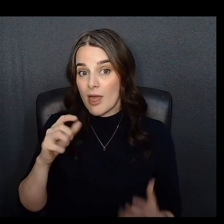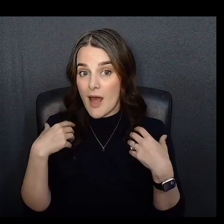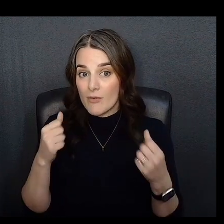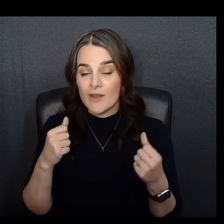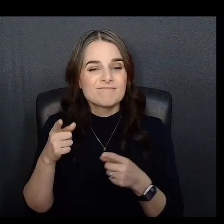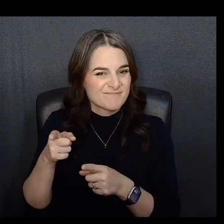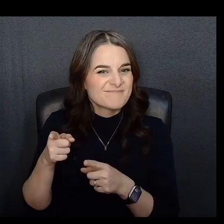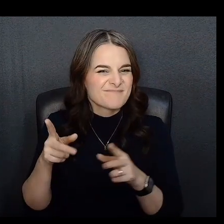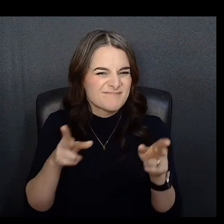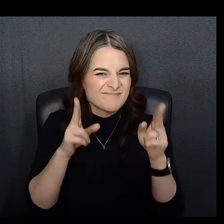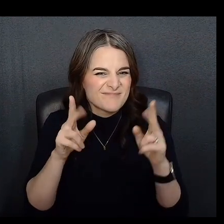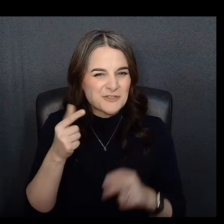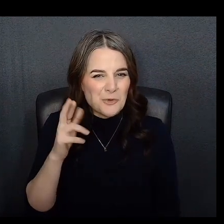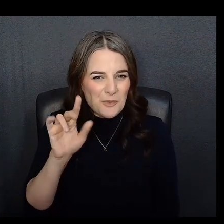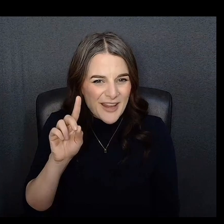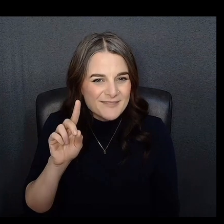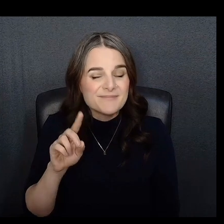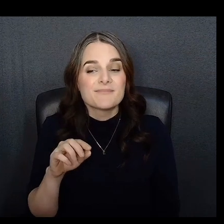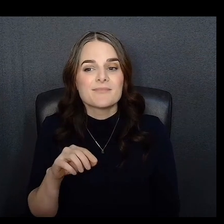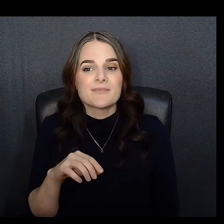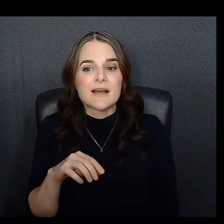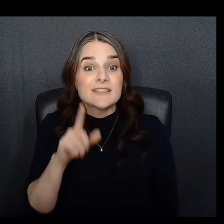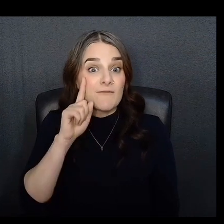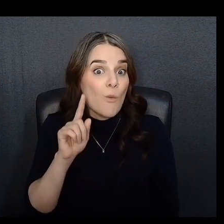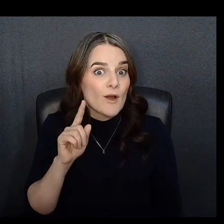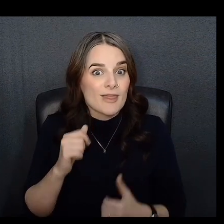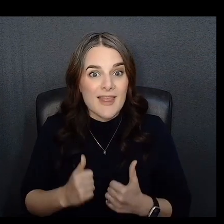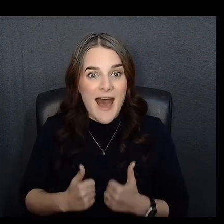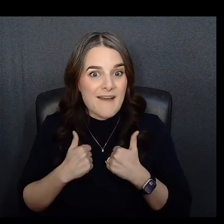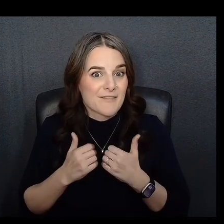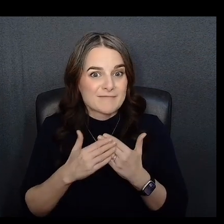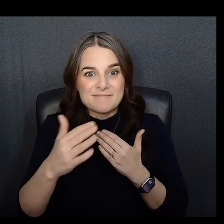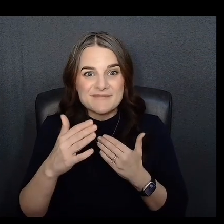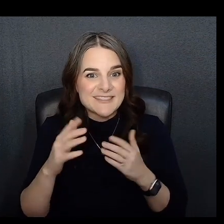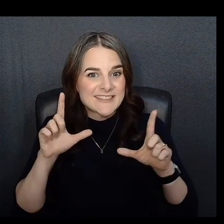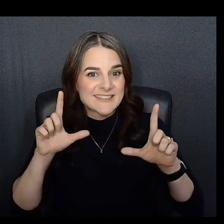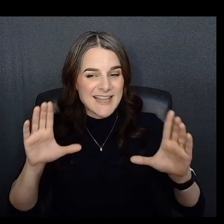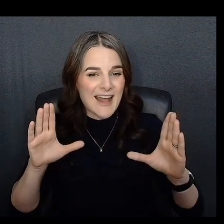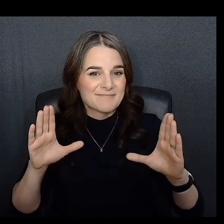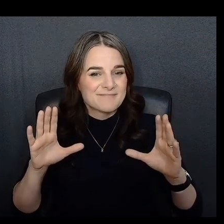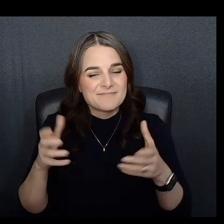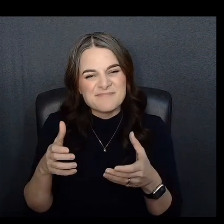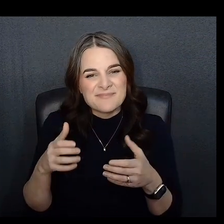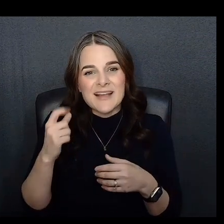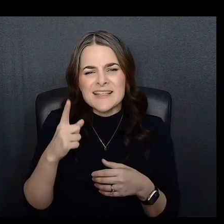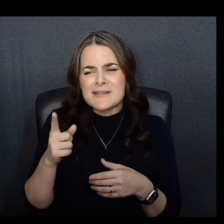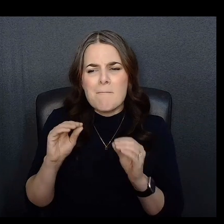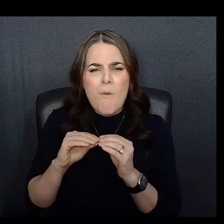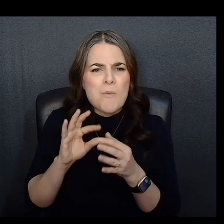What you'll see here is that the vocabulary is a little more medical in nature. So having vocabulary to talk about STDs,